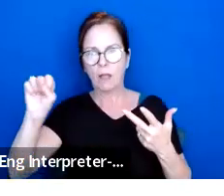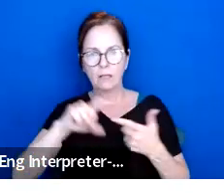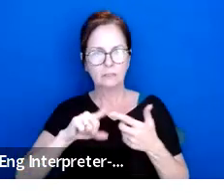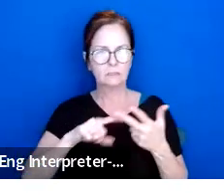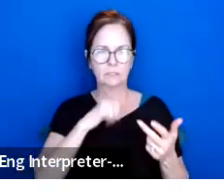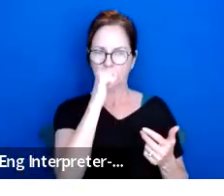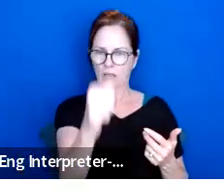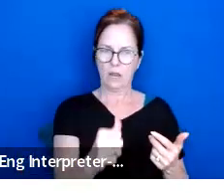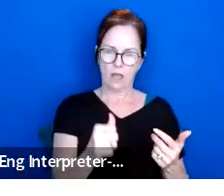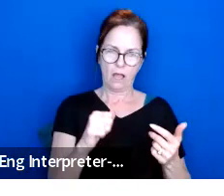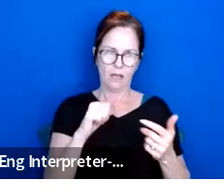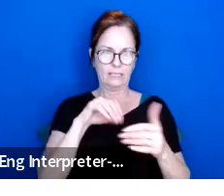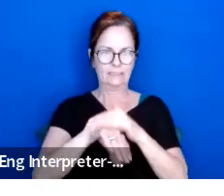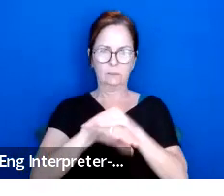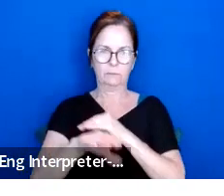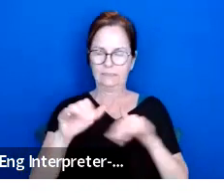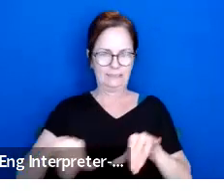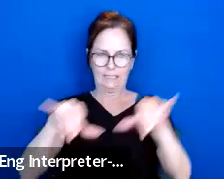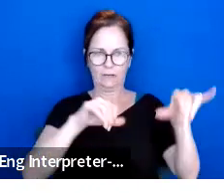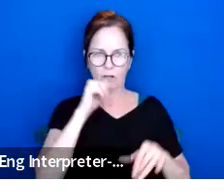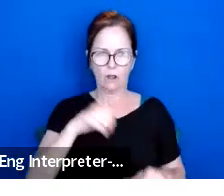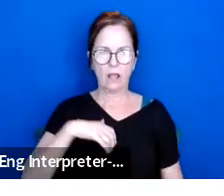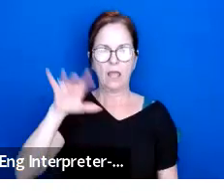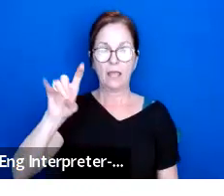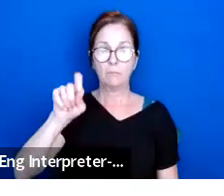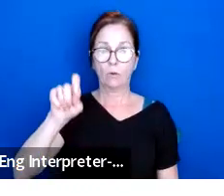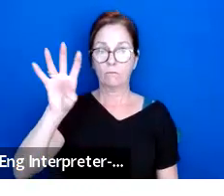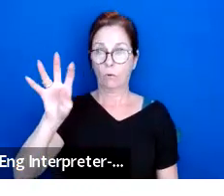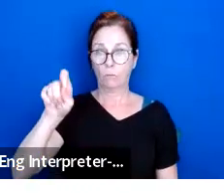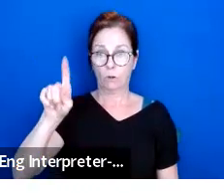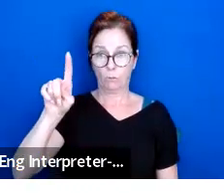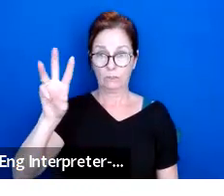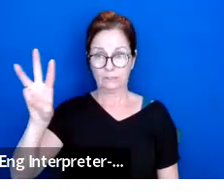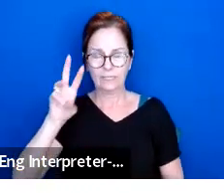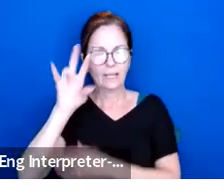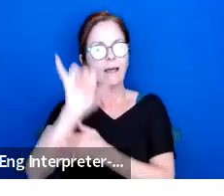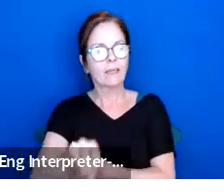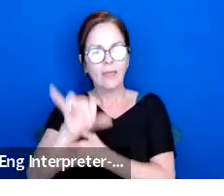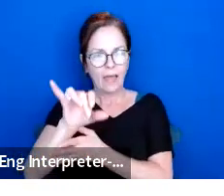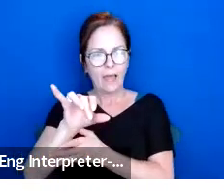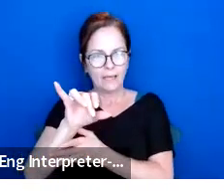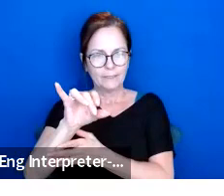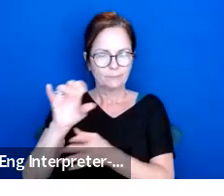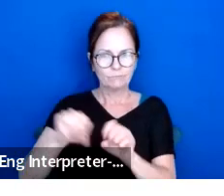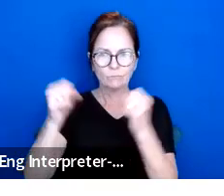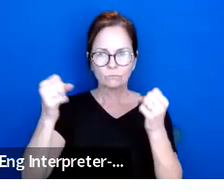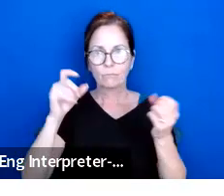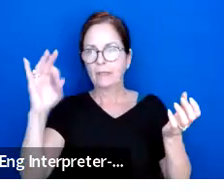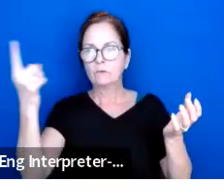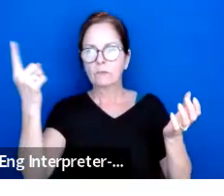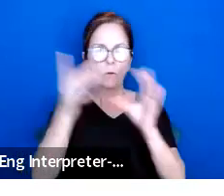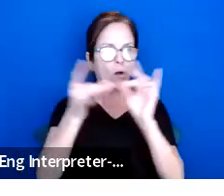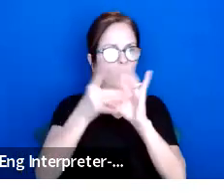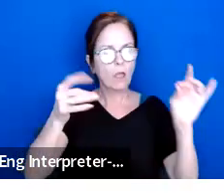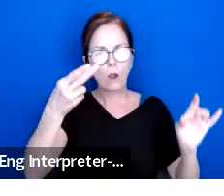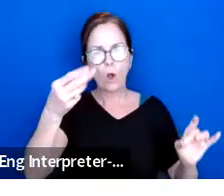Generally, 8 4 1 6 is something that comes up if people have made homophobic, racist.